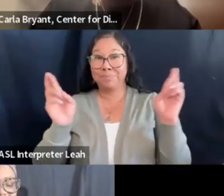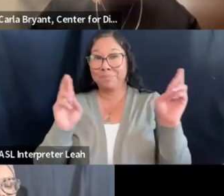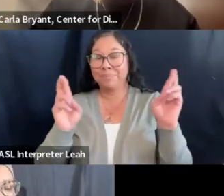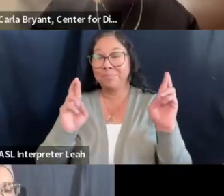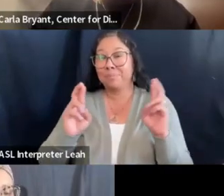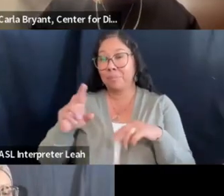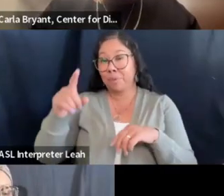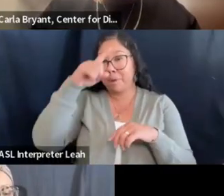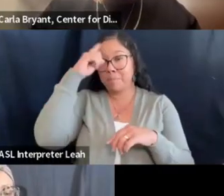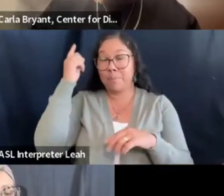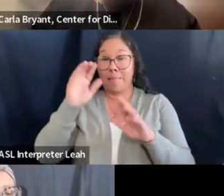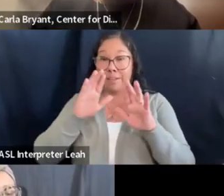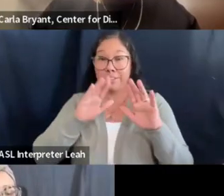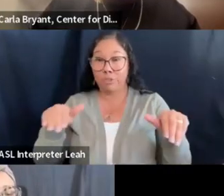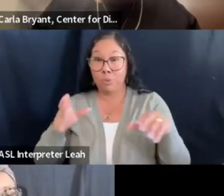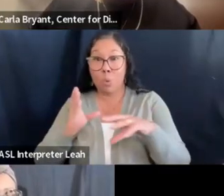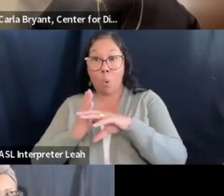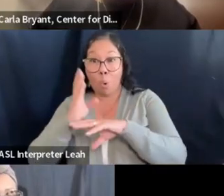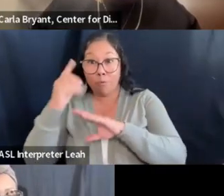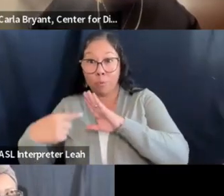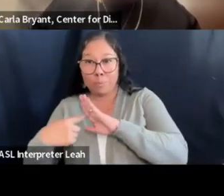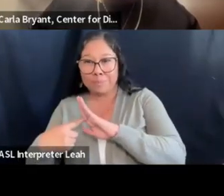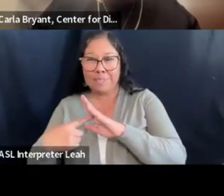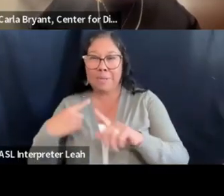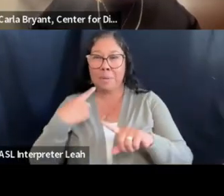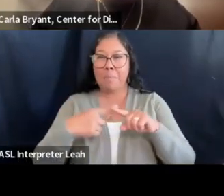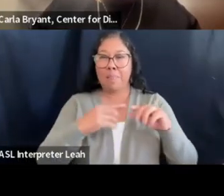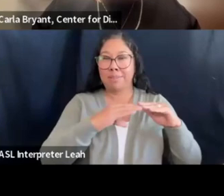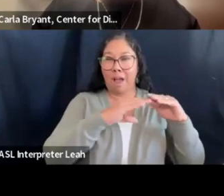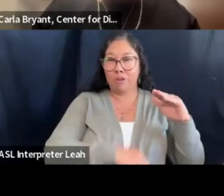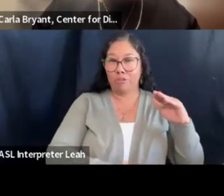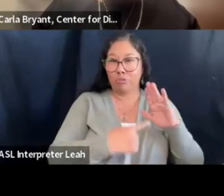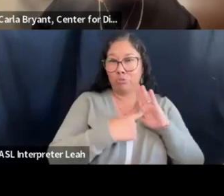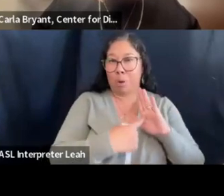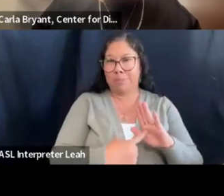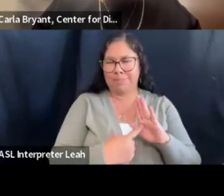well, how is that possible? But it's two things. Number one, I was in Long Beach last week with some